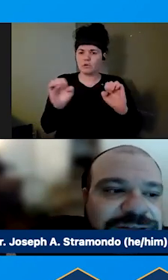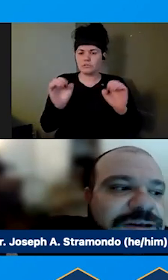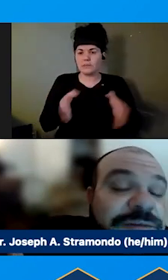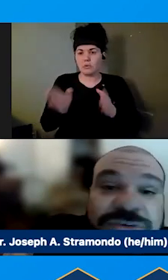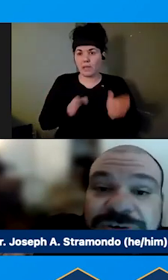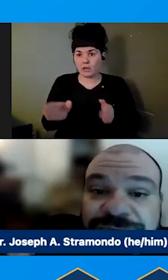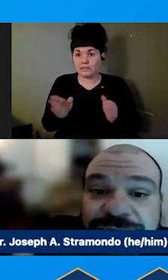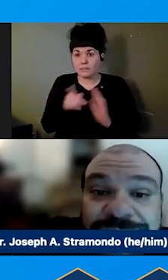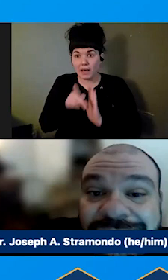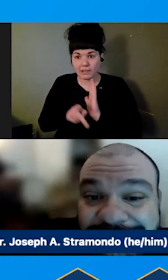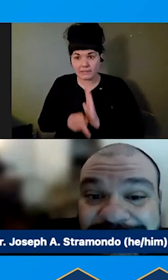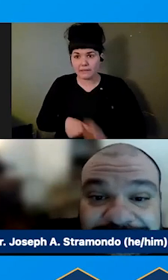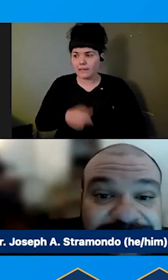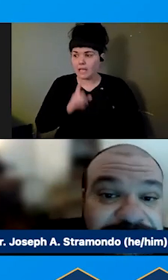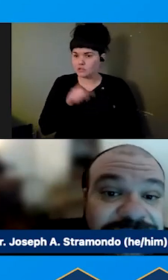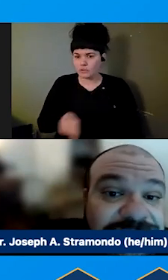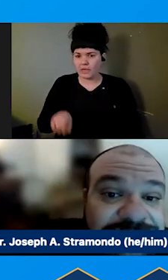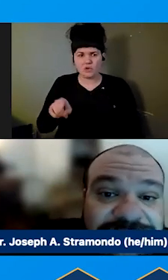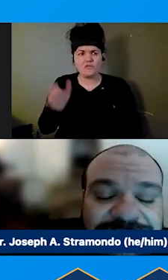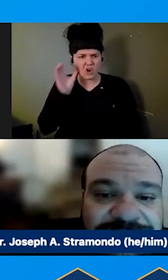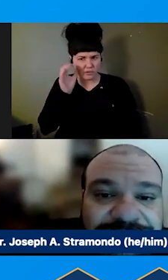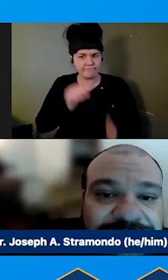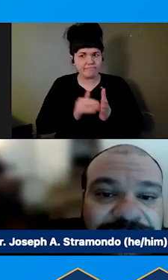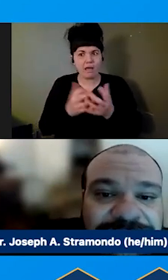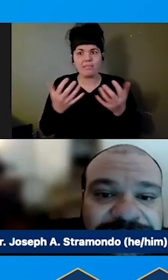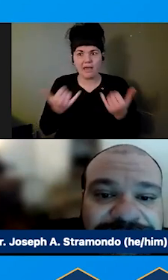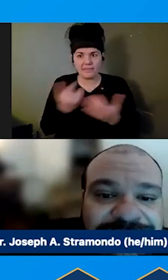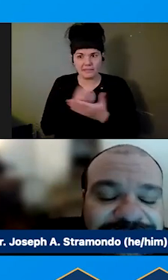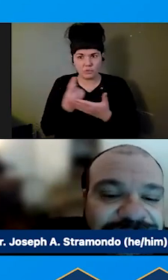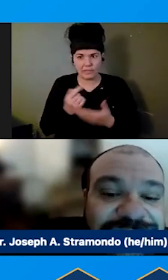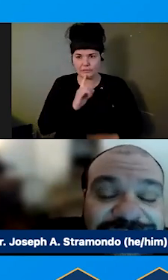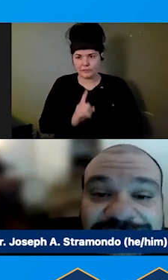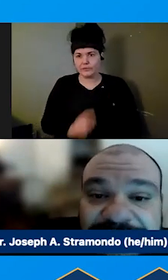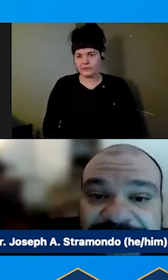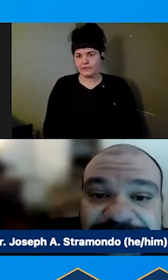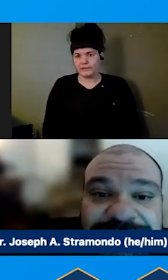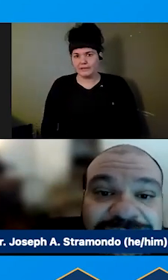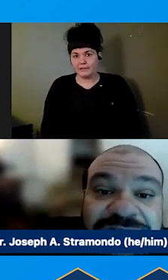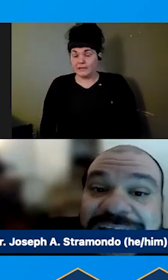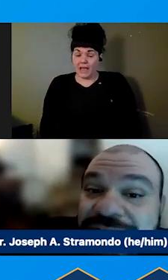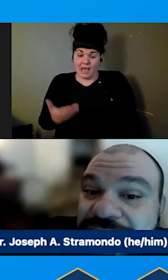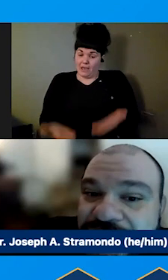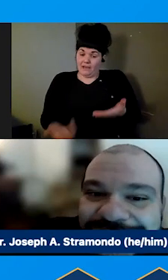policy. And I'm sure you've heard a lot of that this week honestly. I don't think I'm